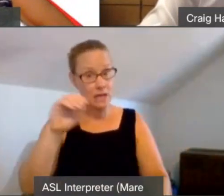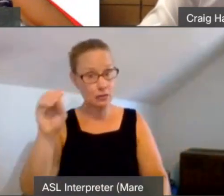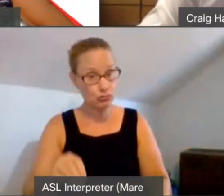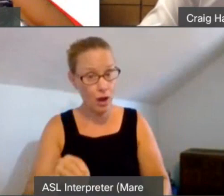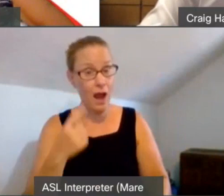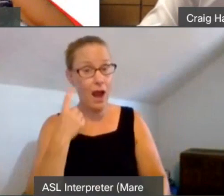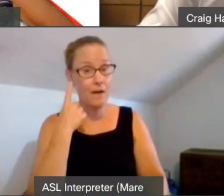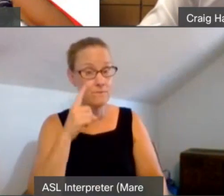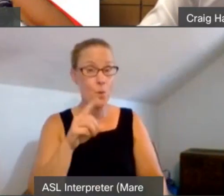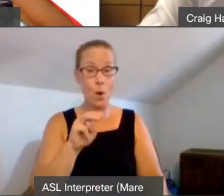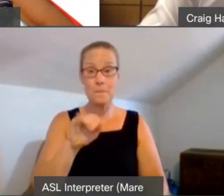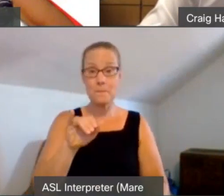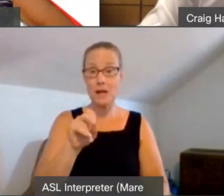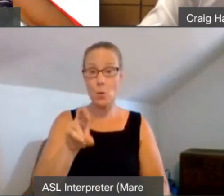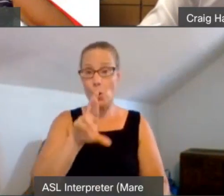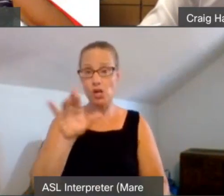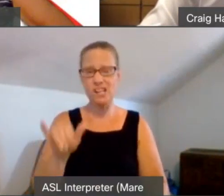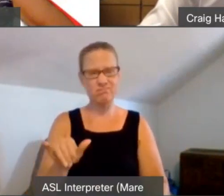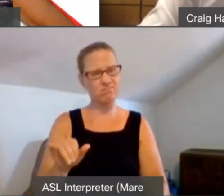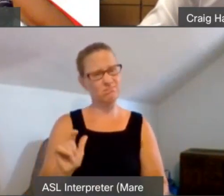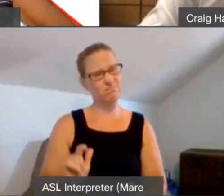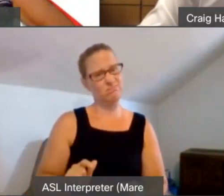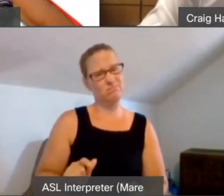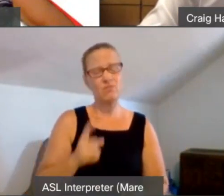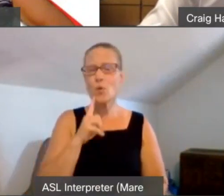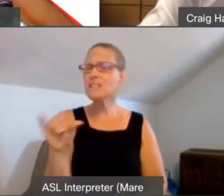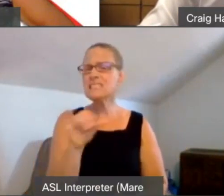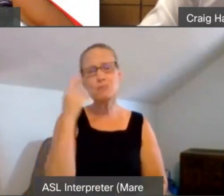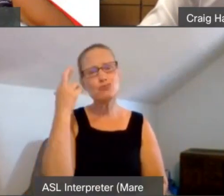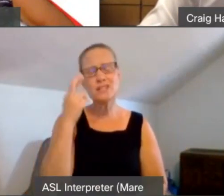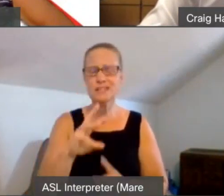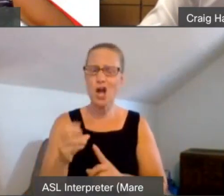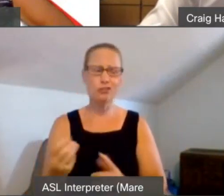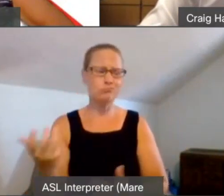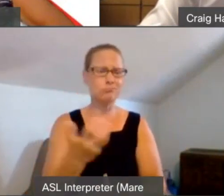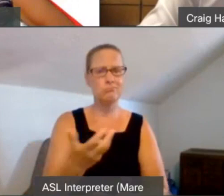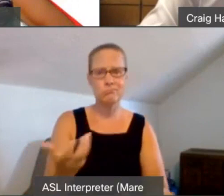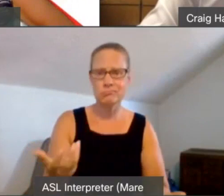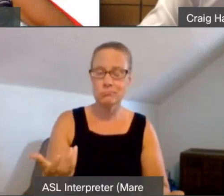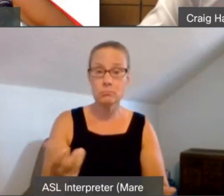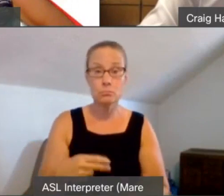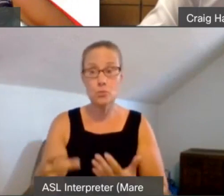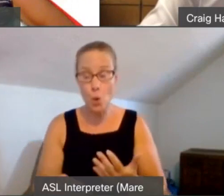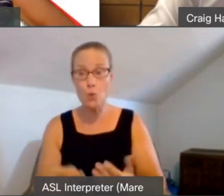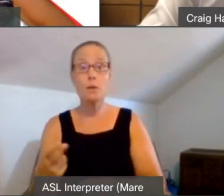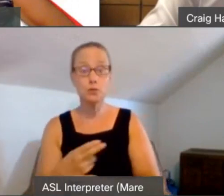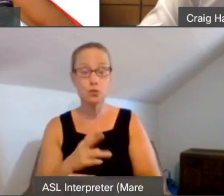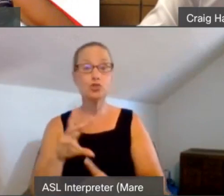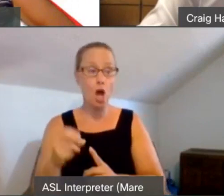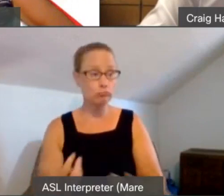and ethnic groups for all the same reasons. When programs adopt evidence-based cultural practices, the discrepancies disappear.